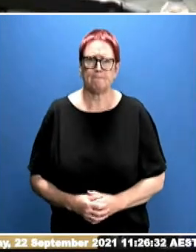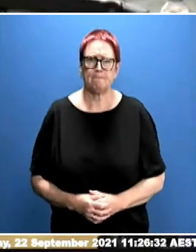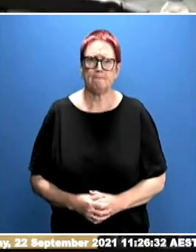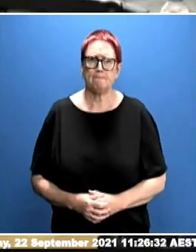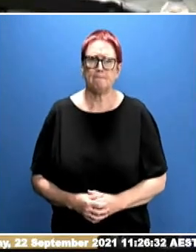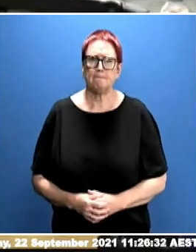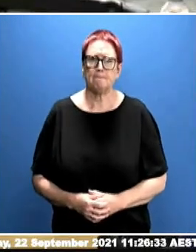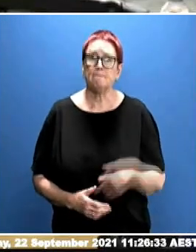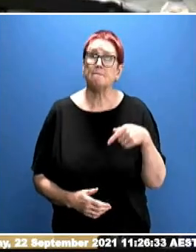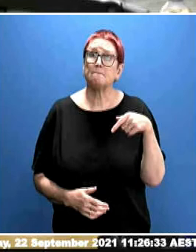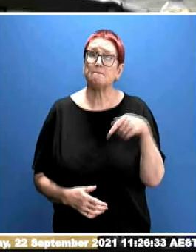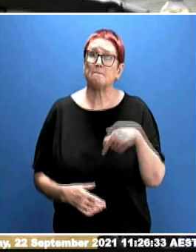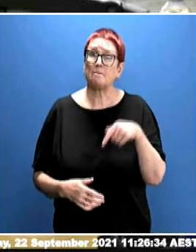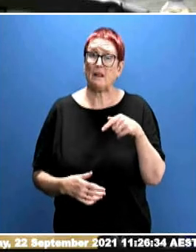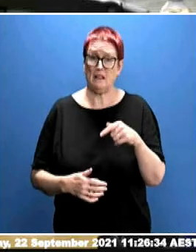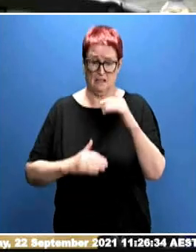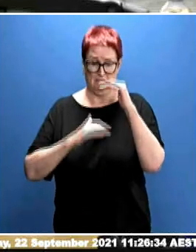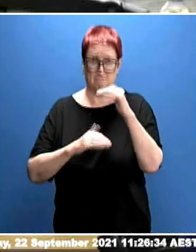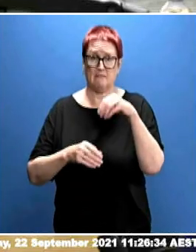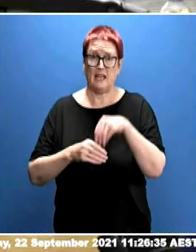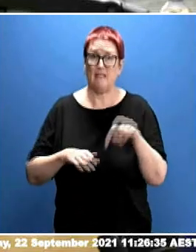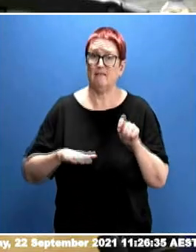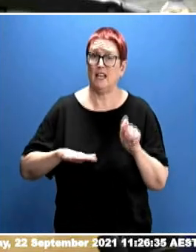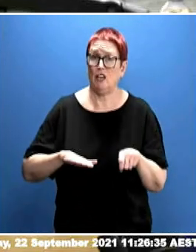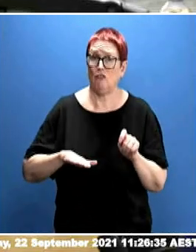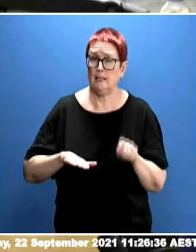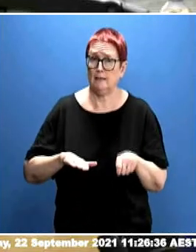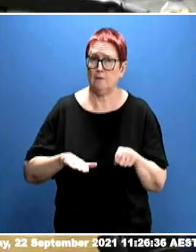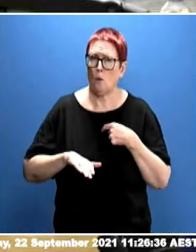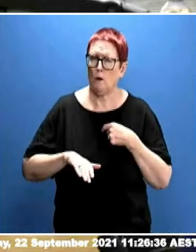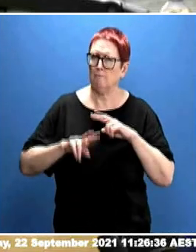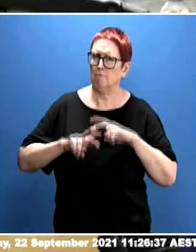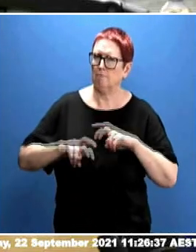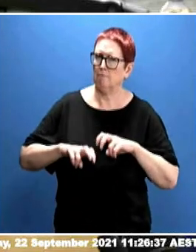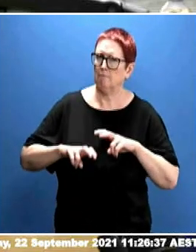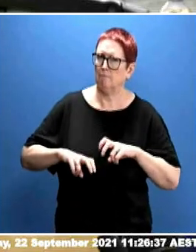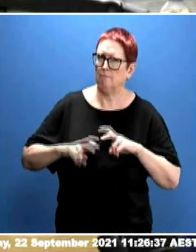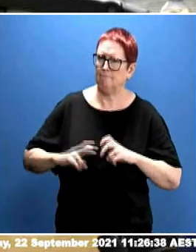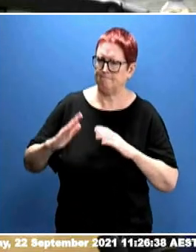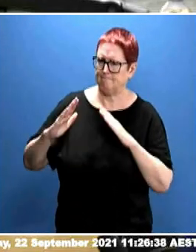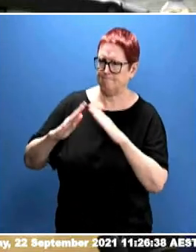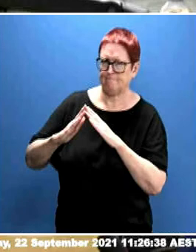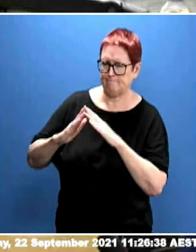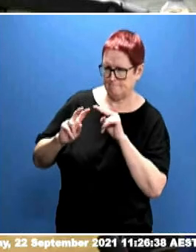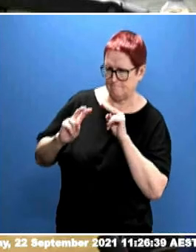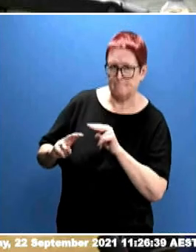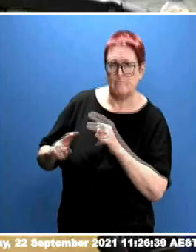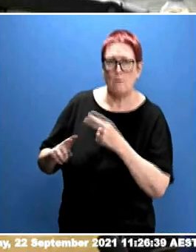part of the public hearing is examining the Secure Care setting for children